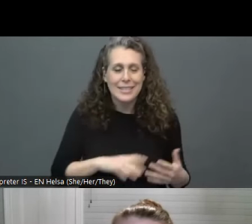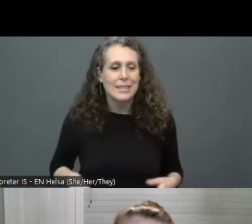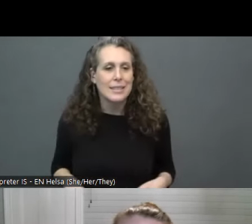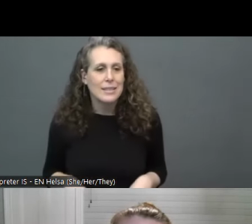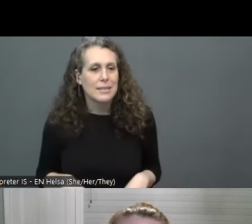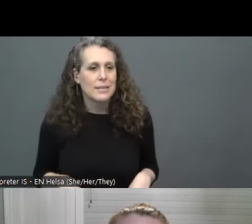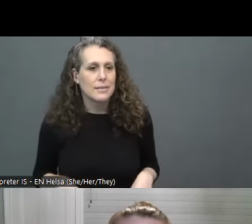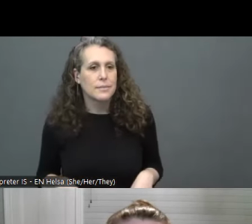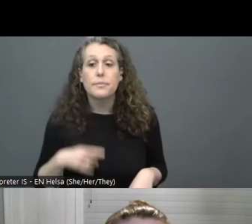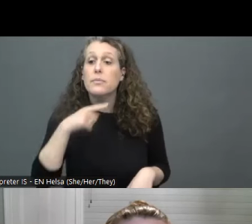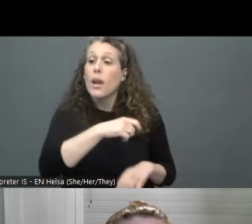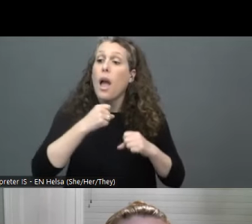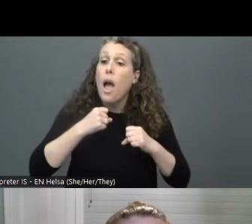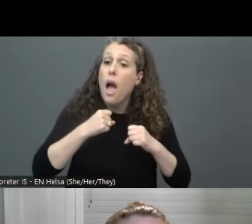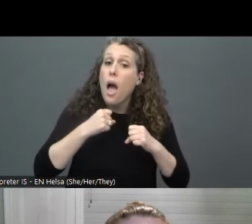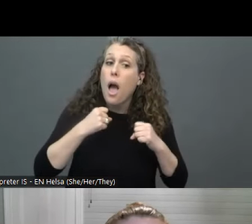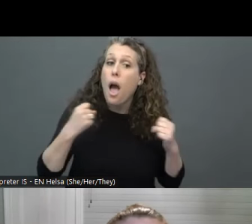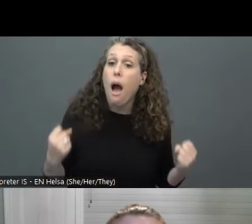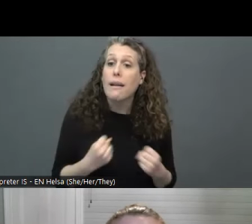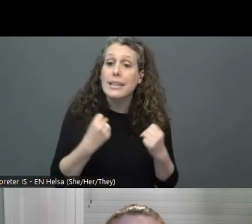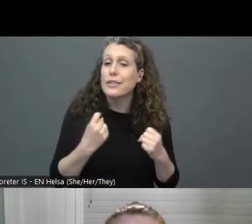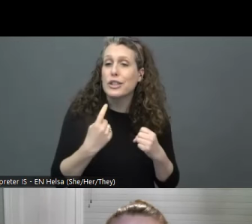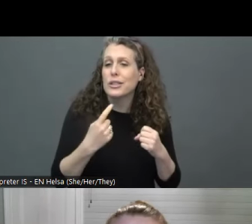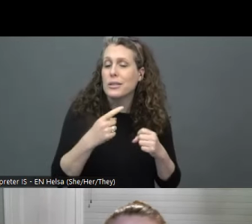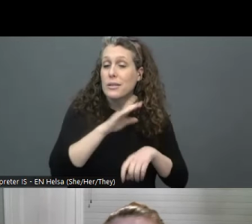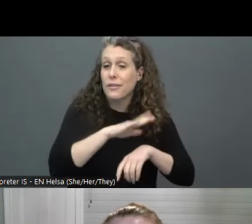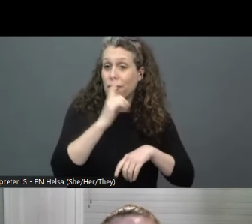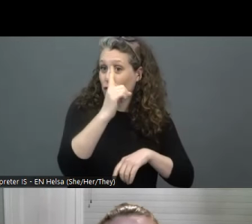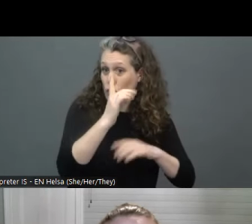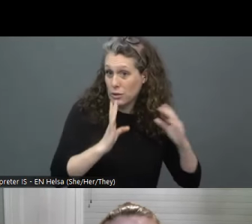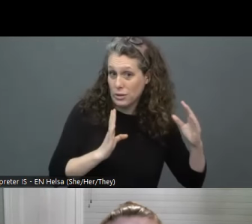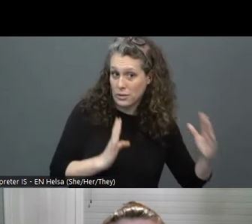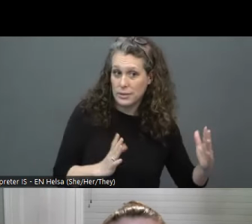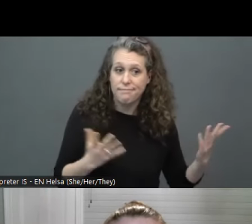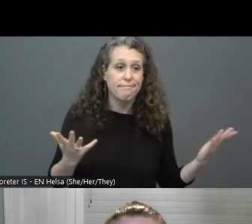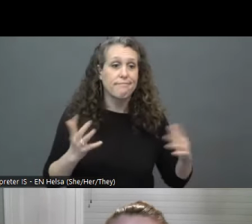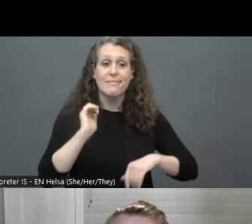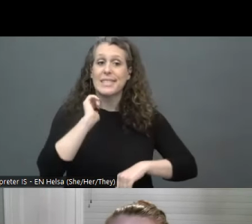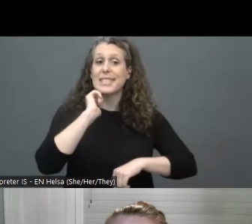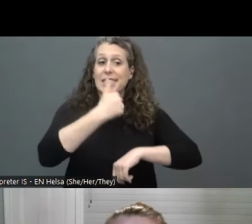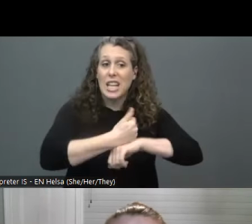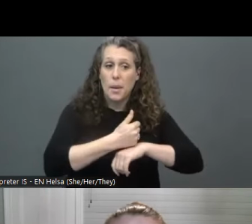would propose to do in the first phase could be setting up disability focal points that can be